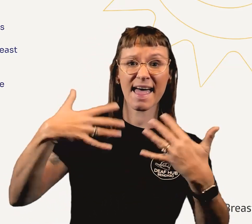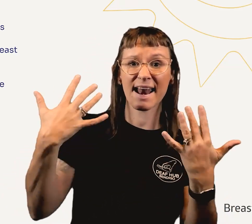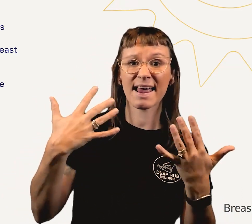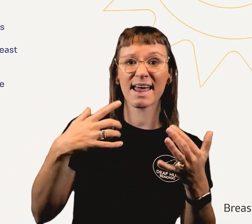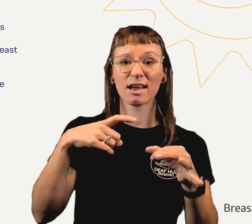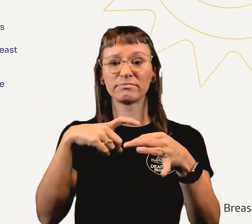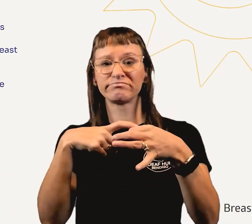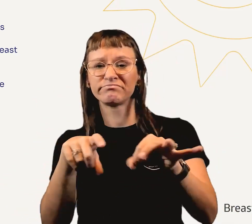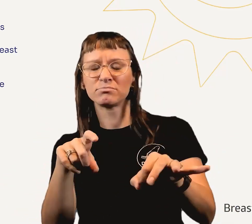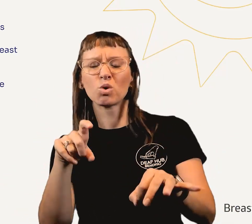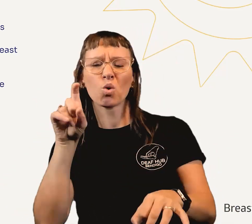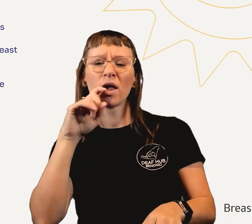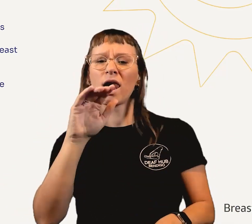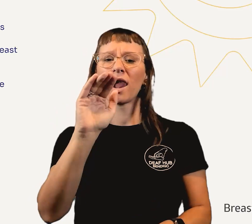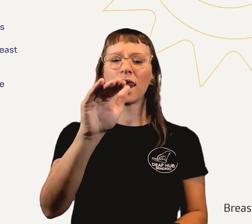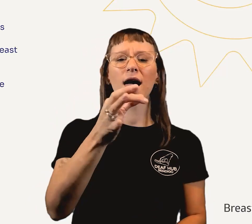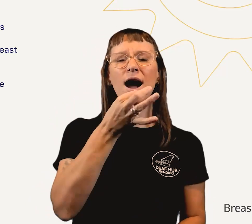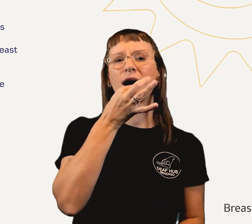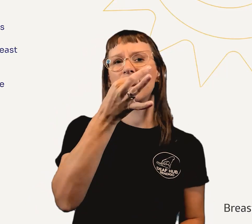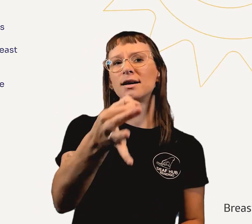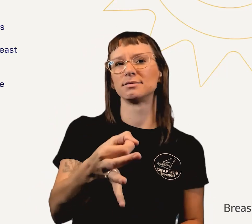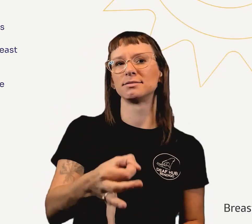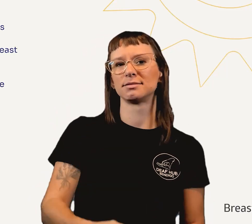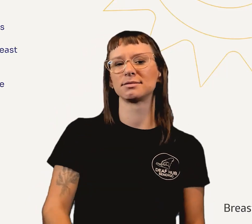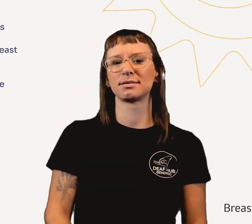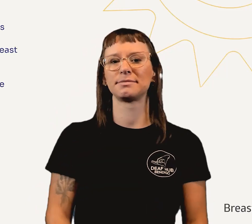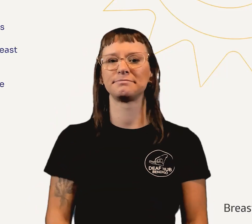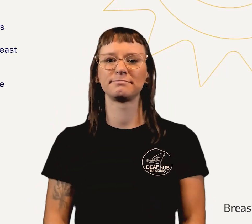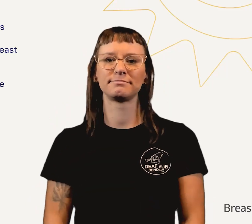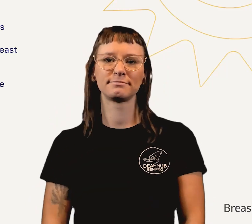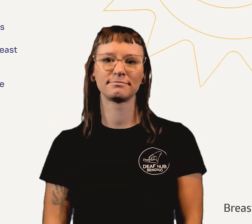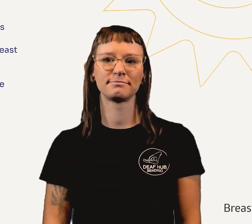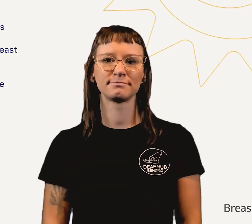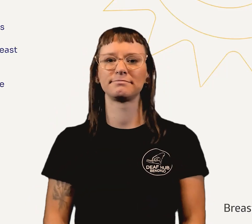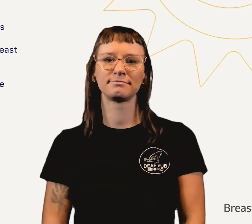from you regarding whether you have received the Covid-19 vaccine, we will let you know.